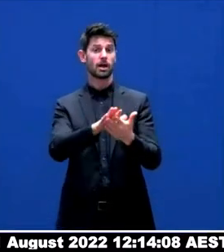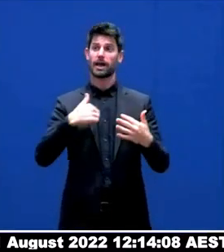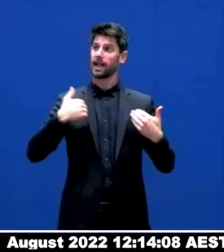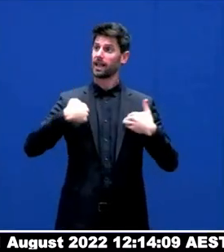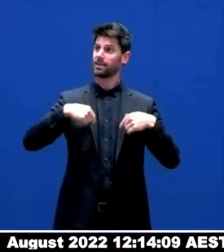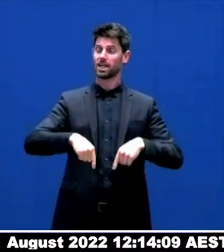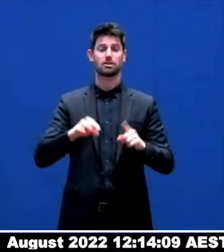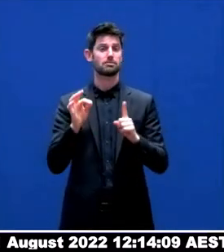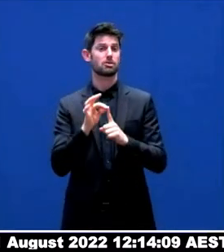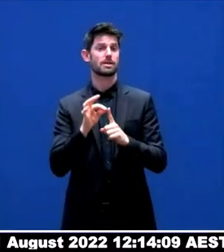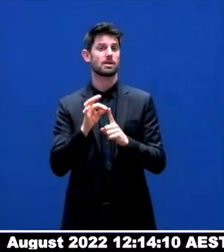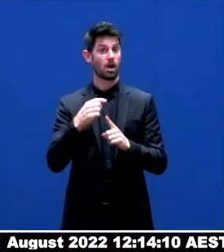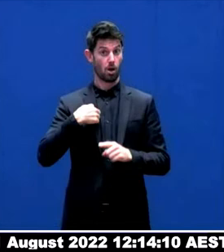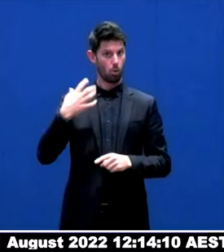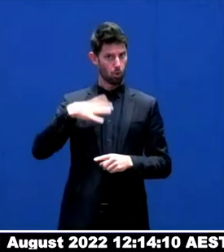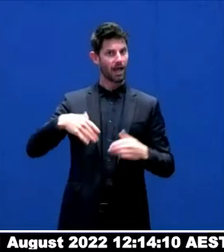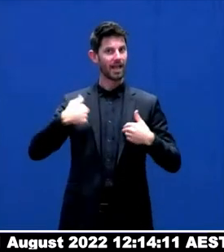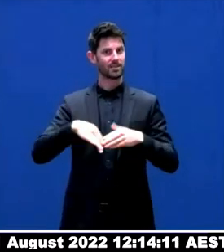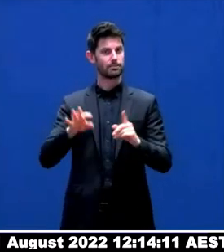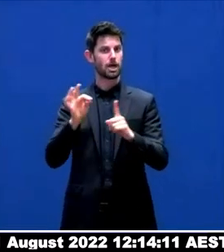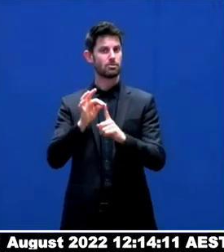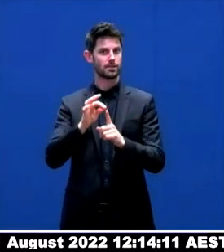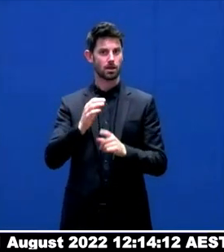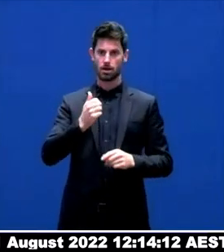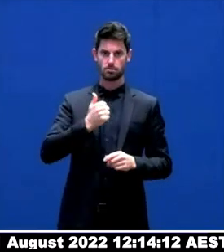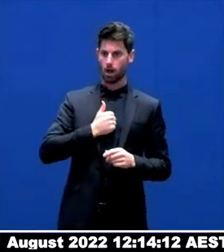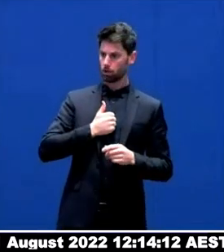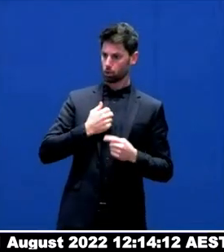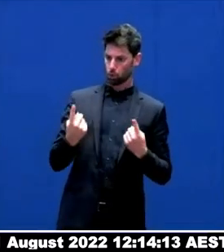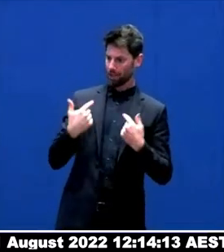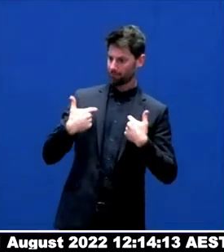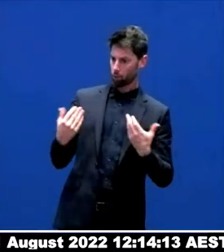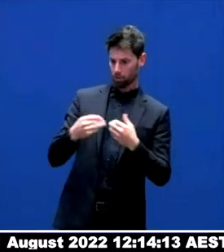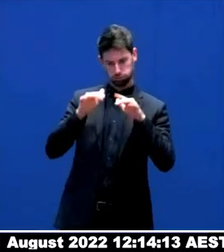want to live at Parramatta, here's my particular circumstances." That location of